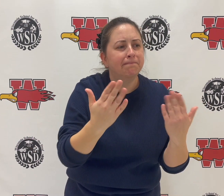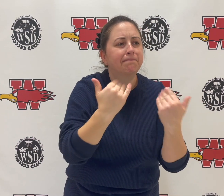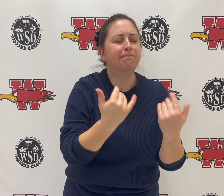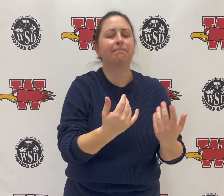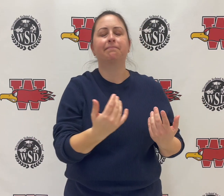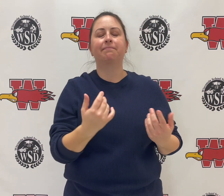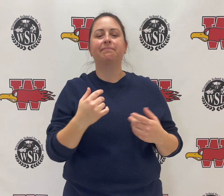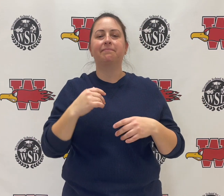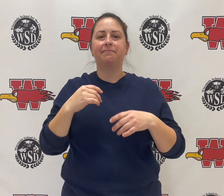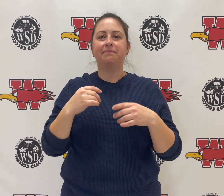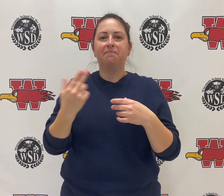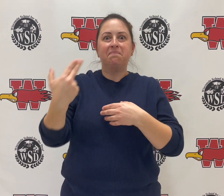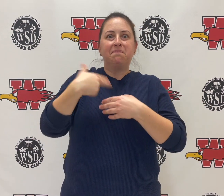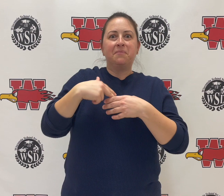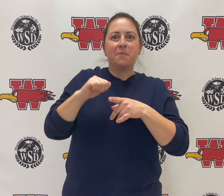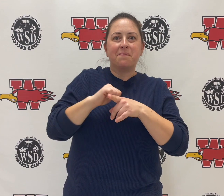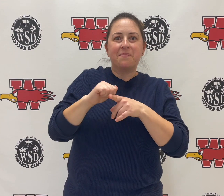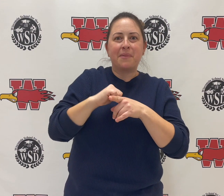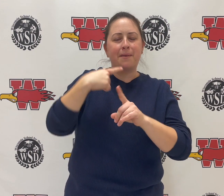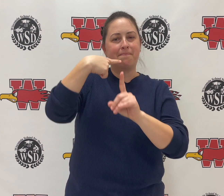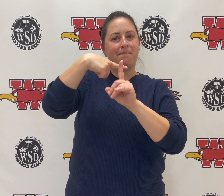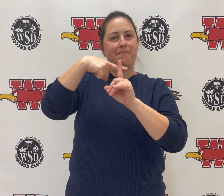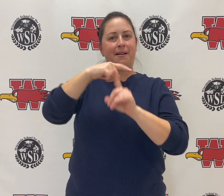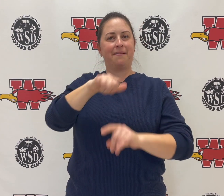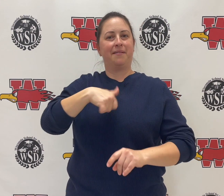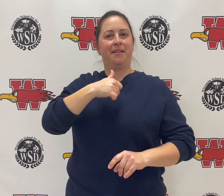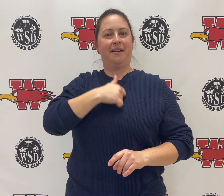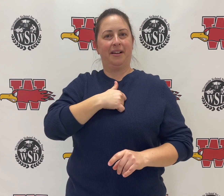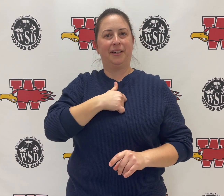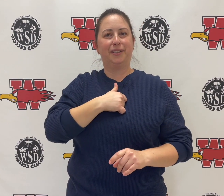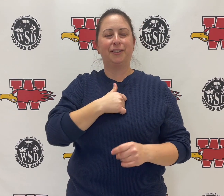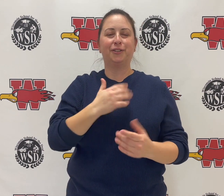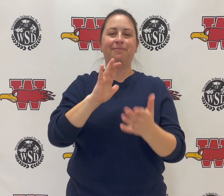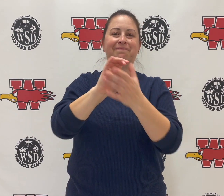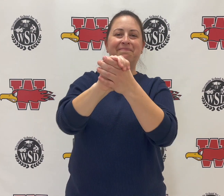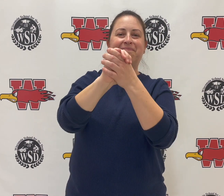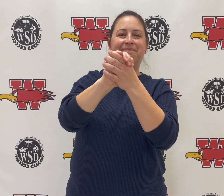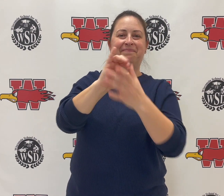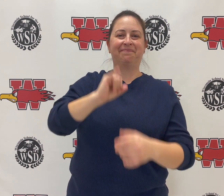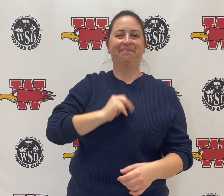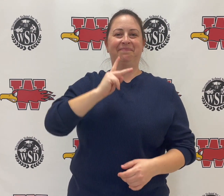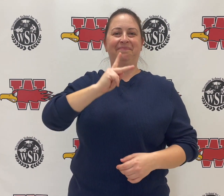encouraging in getting them to participate with a positive attitude. Congratulations Jessica.